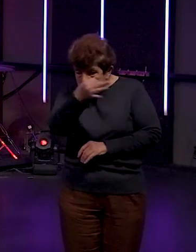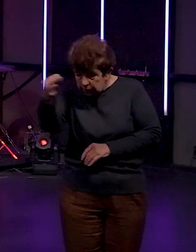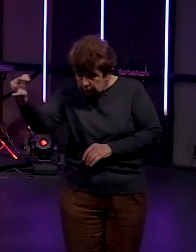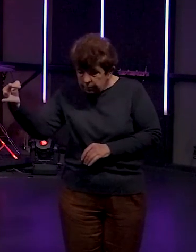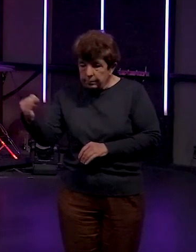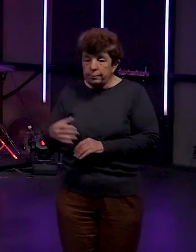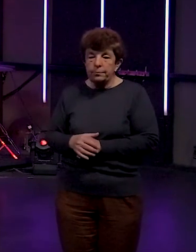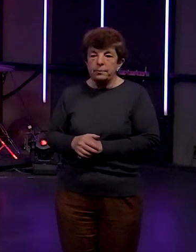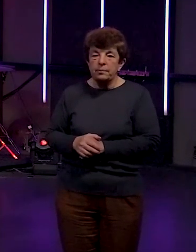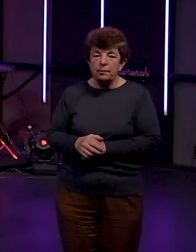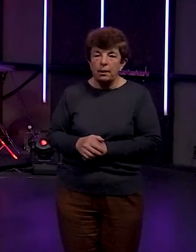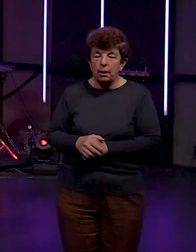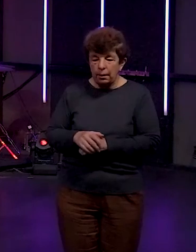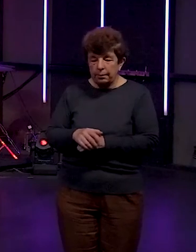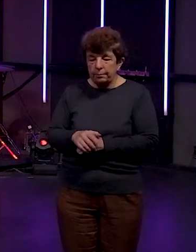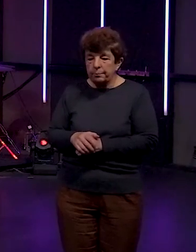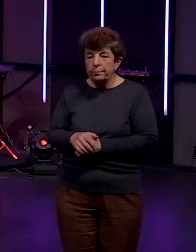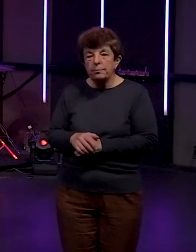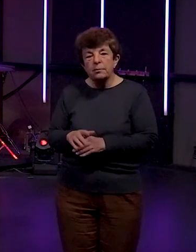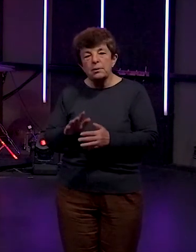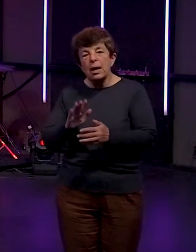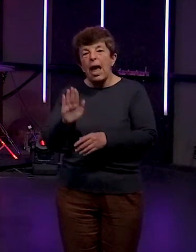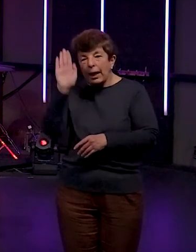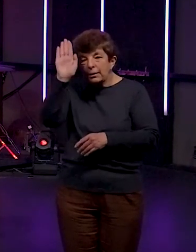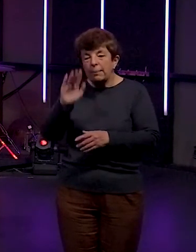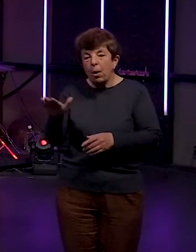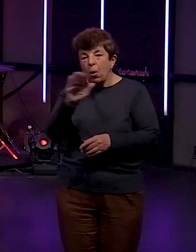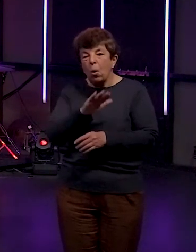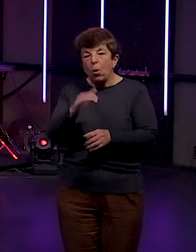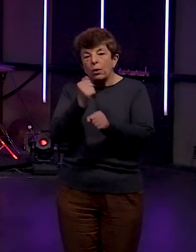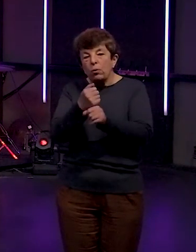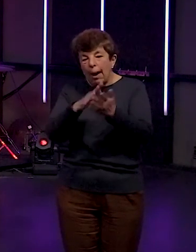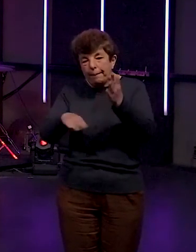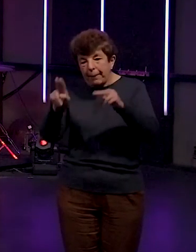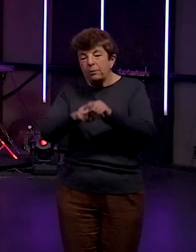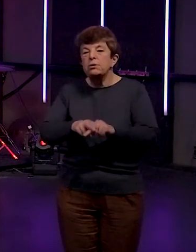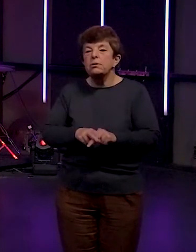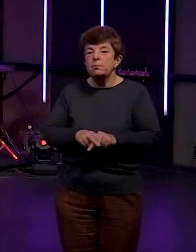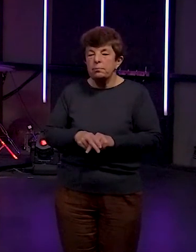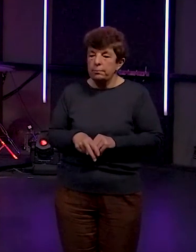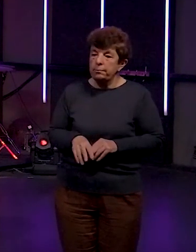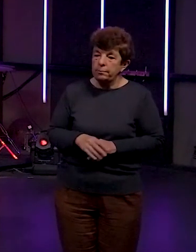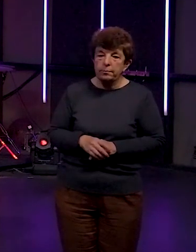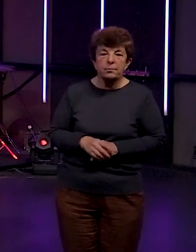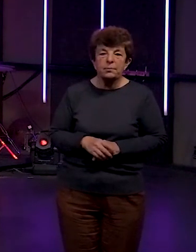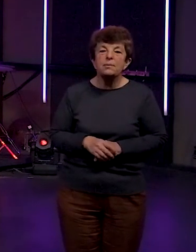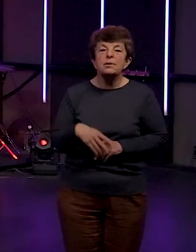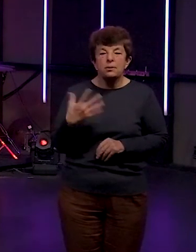at the convention. He said hands up all the grandparents and so all the